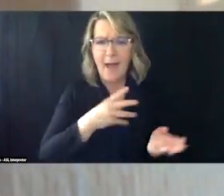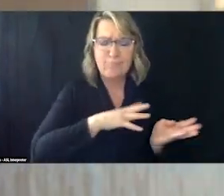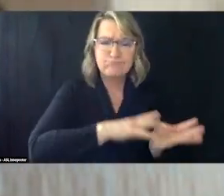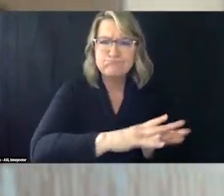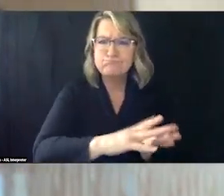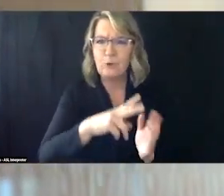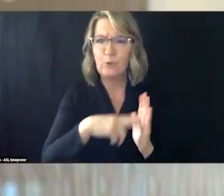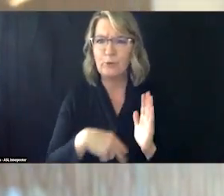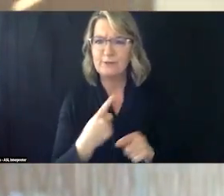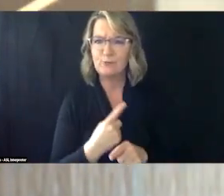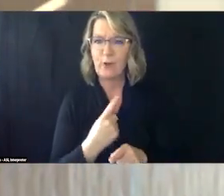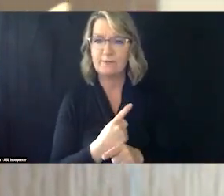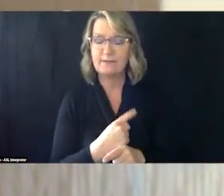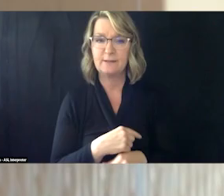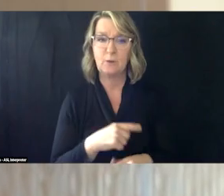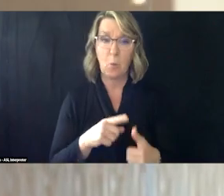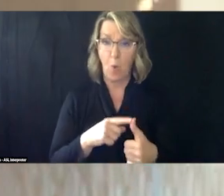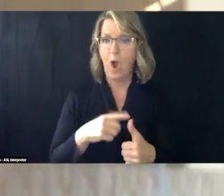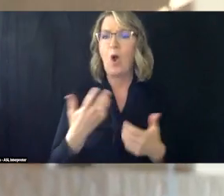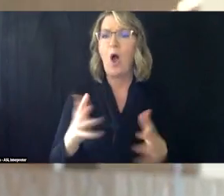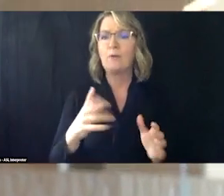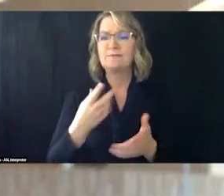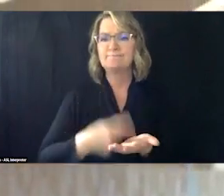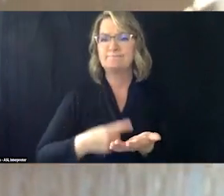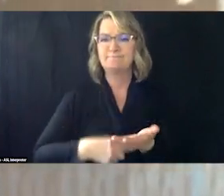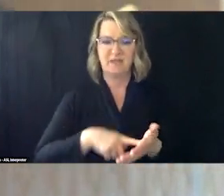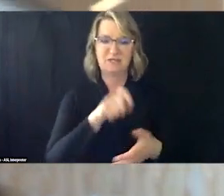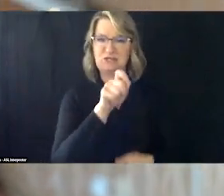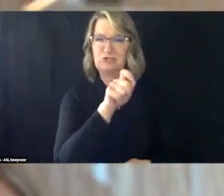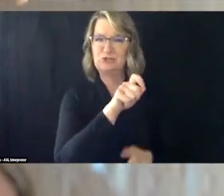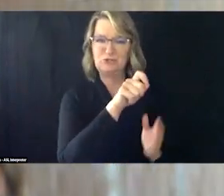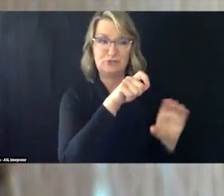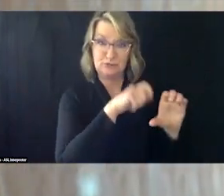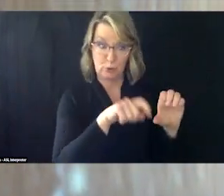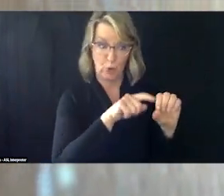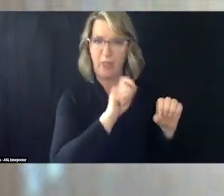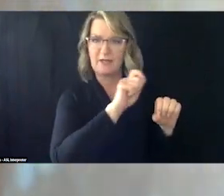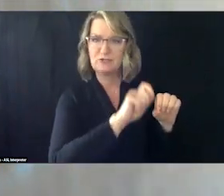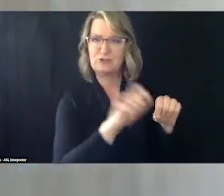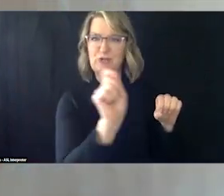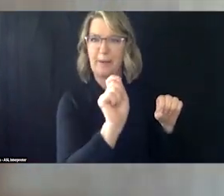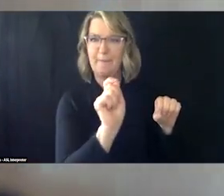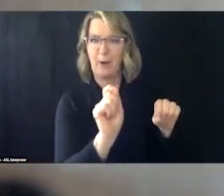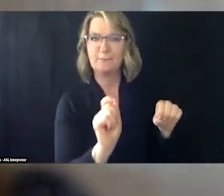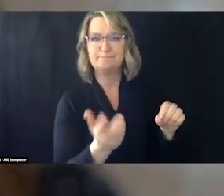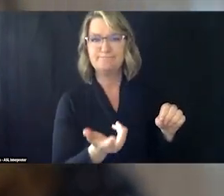misread one would be right we talked about check mark votes sometimes when voters are